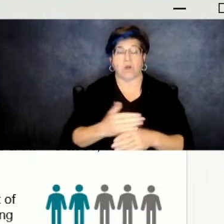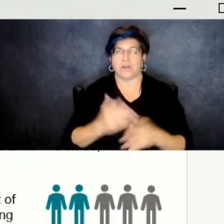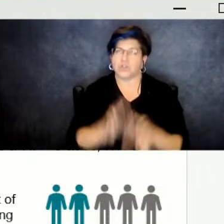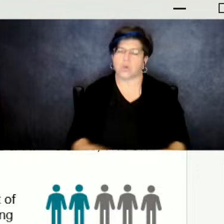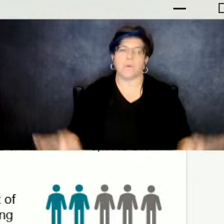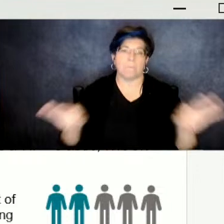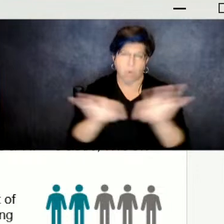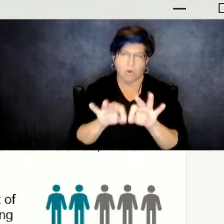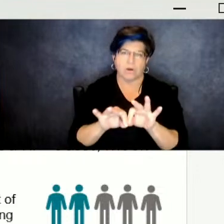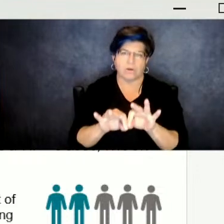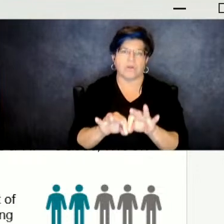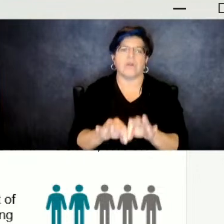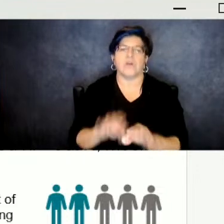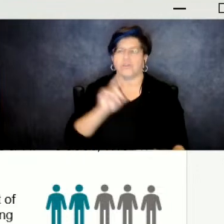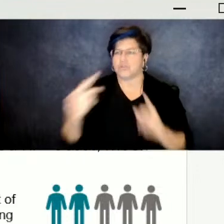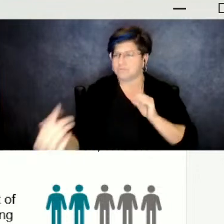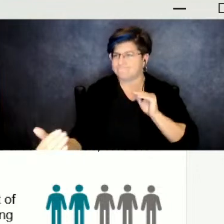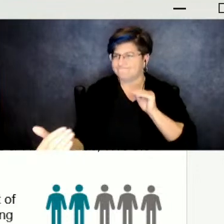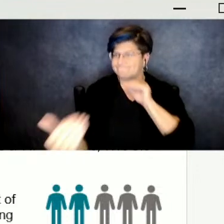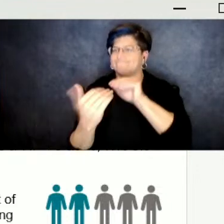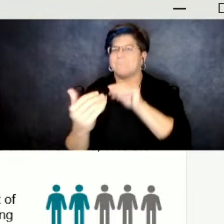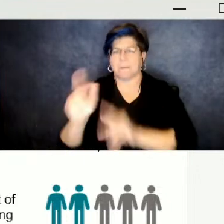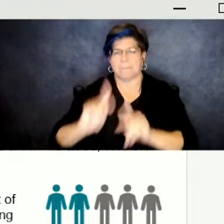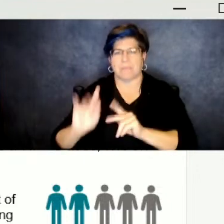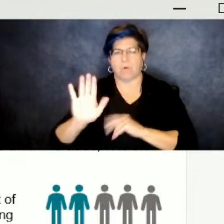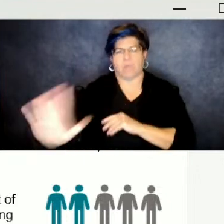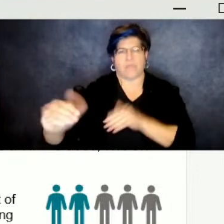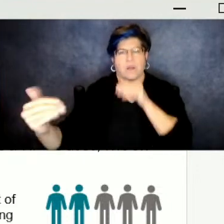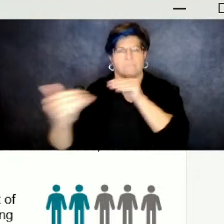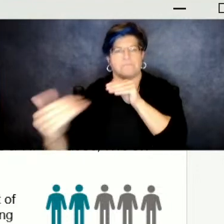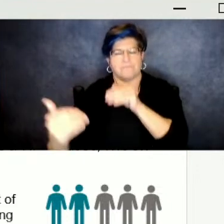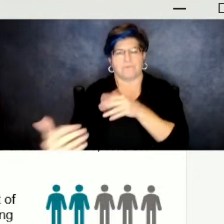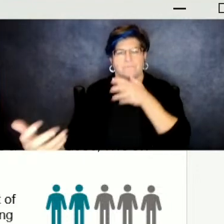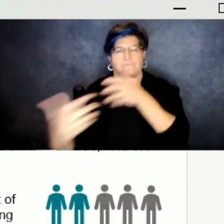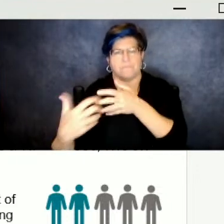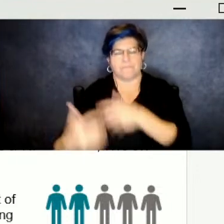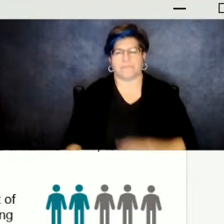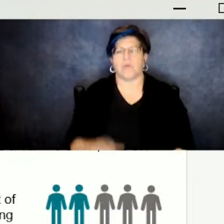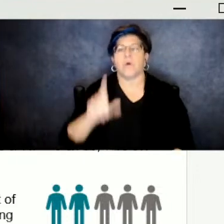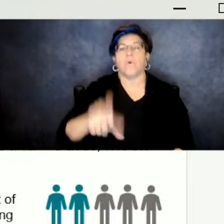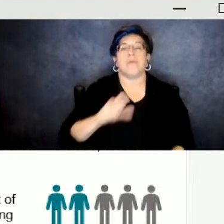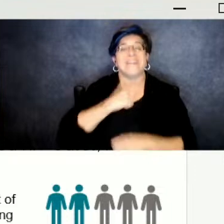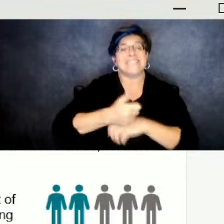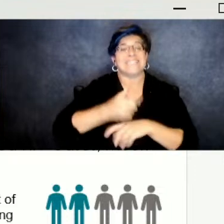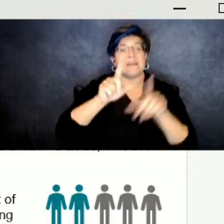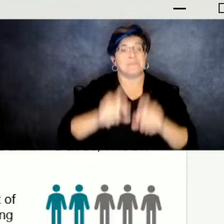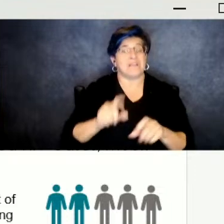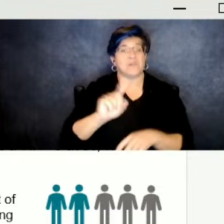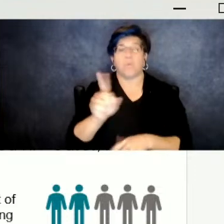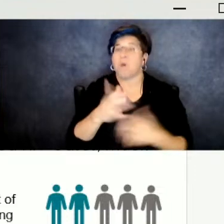THAT THOSE RELATIONSHIPS WITH OUR COMMUNITY PARTNERS IS SO CRITICAL IN OUR WORK TO MEET